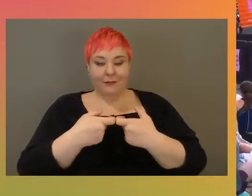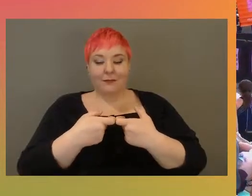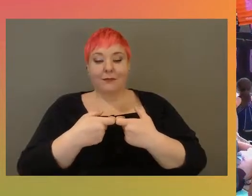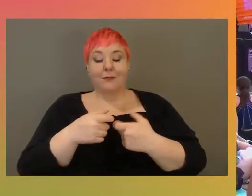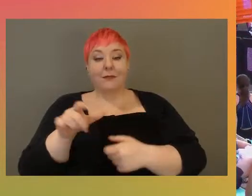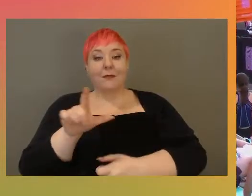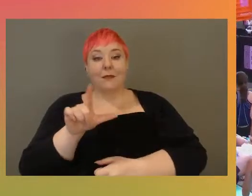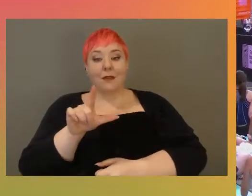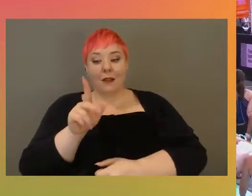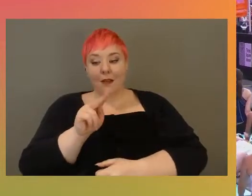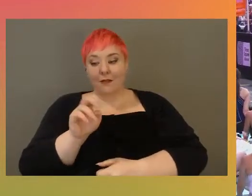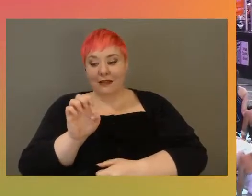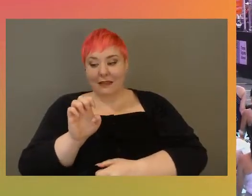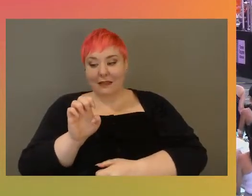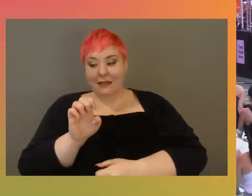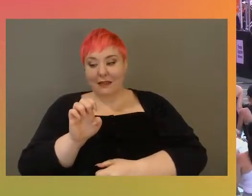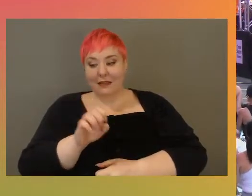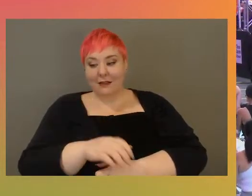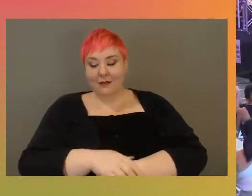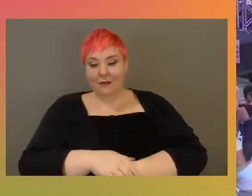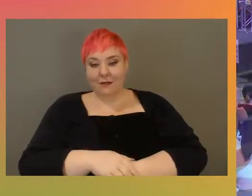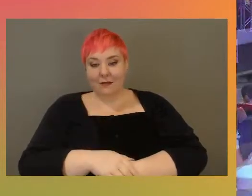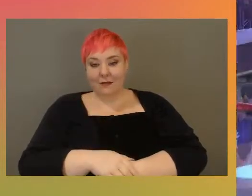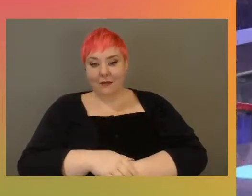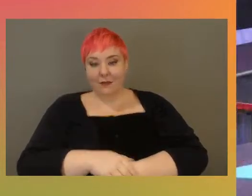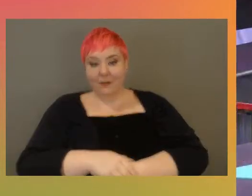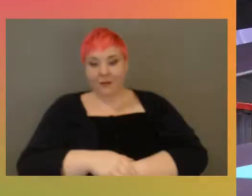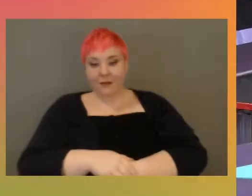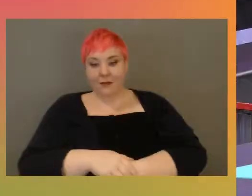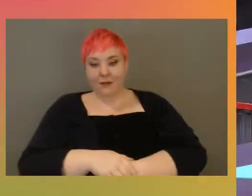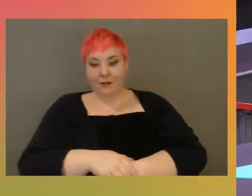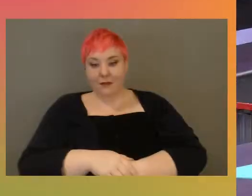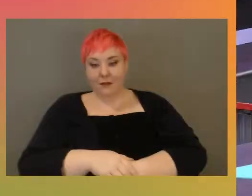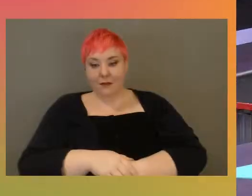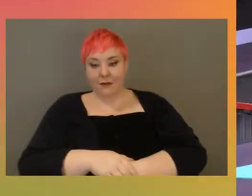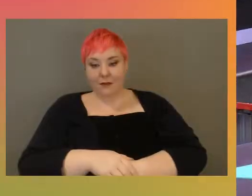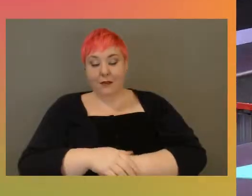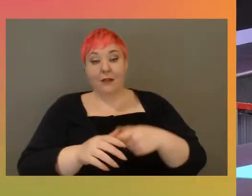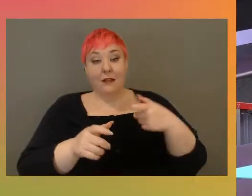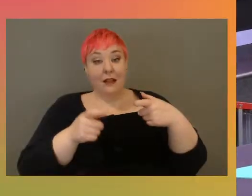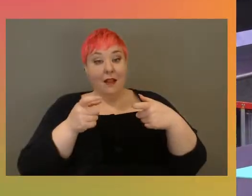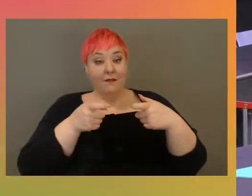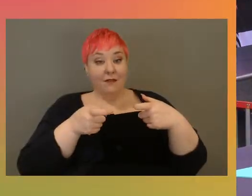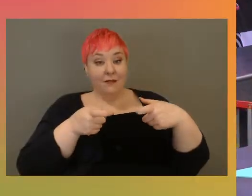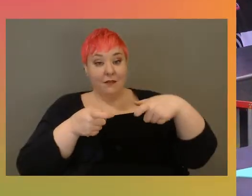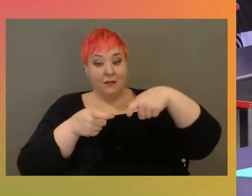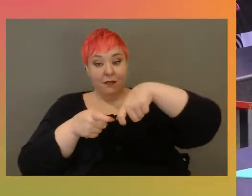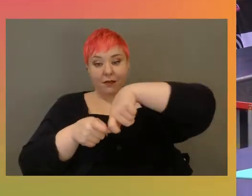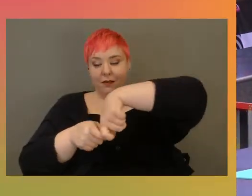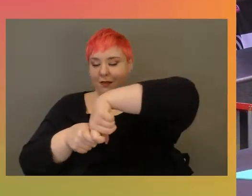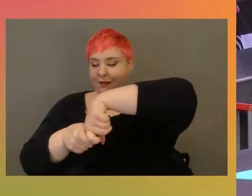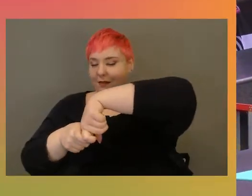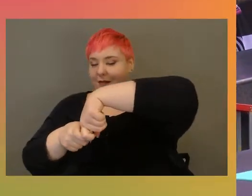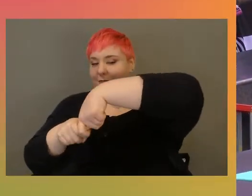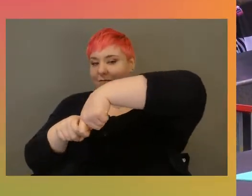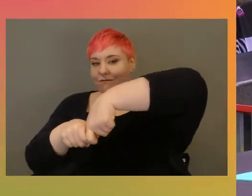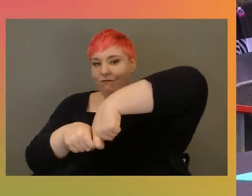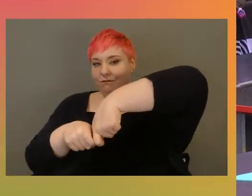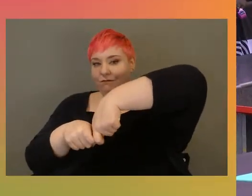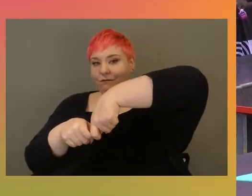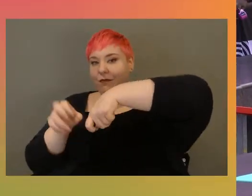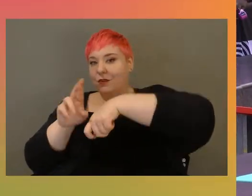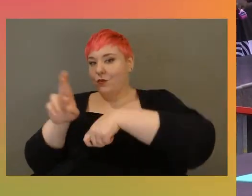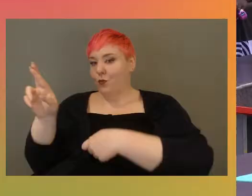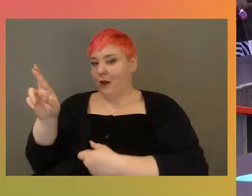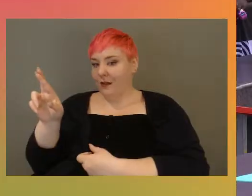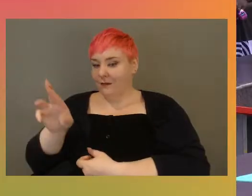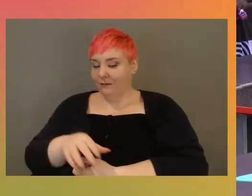NEEDS MORE TO THE CHEST.